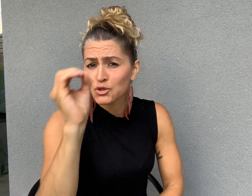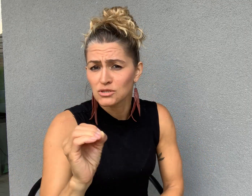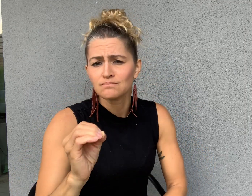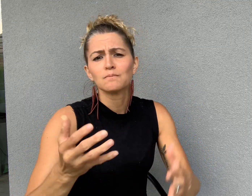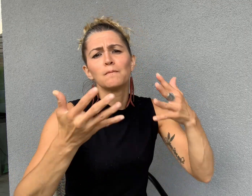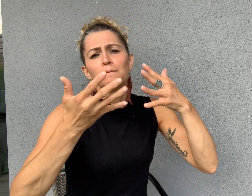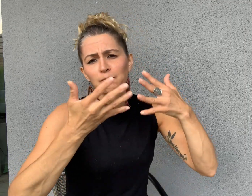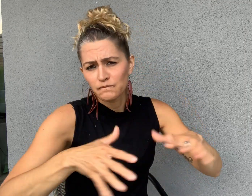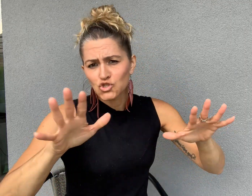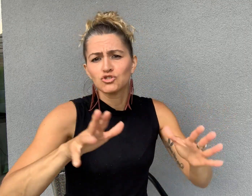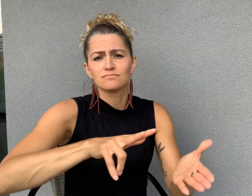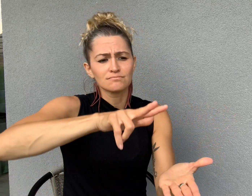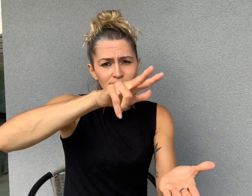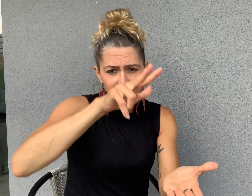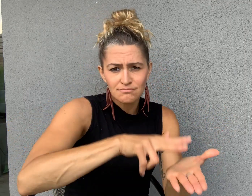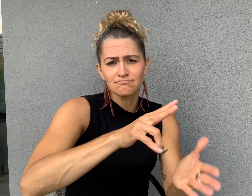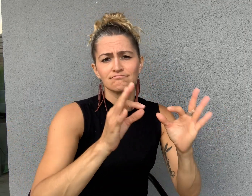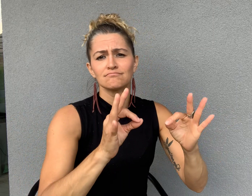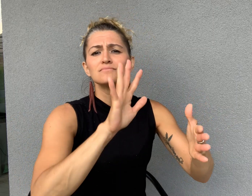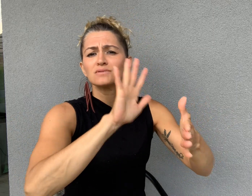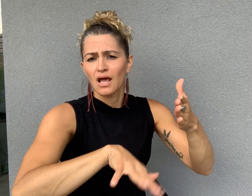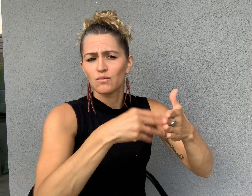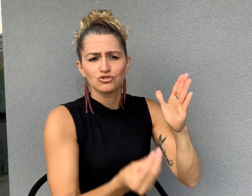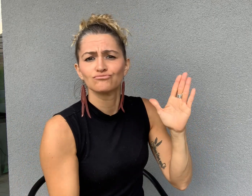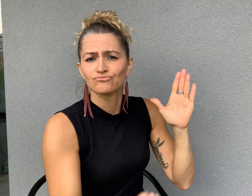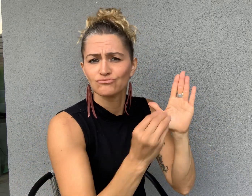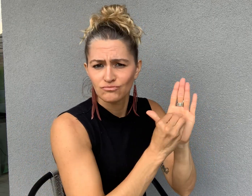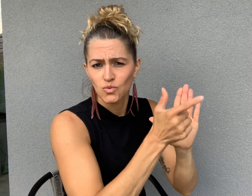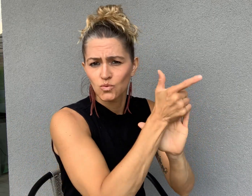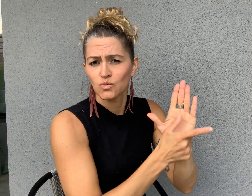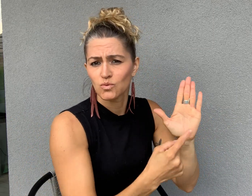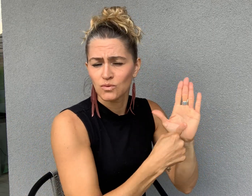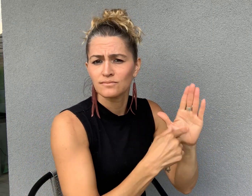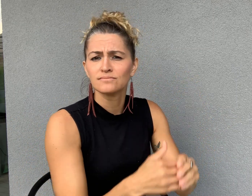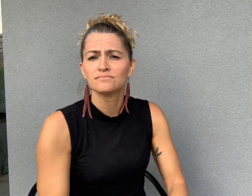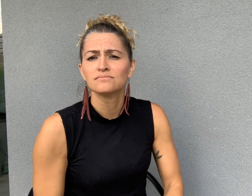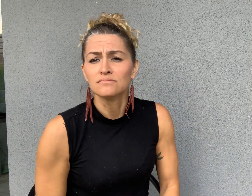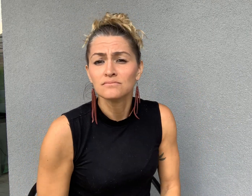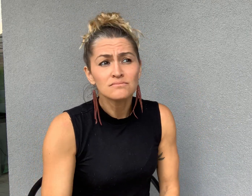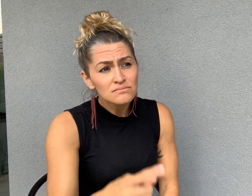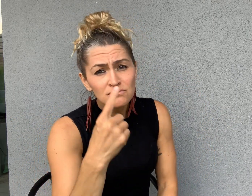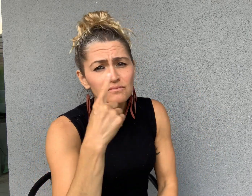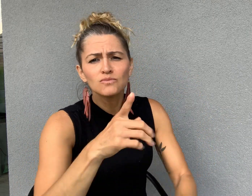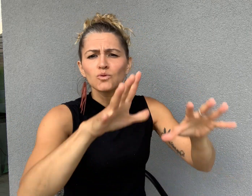recognize sign language. On all the other